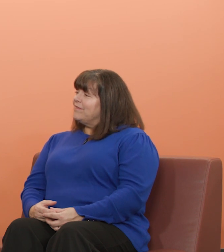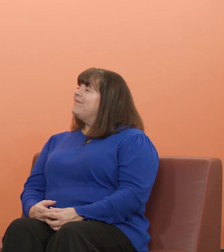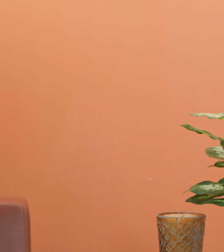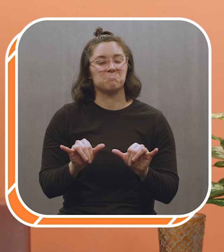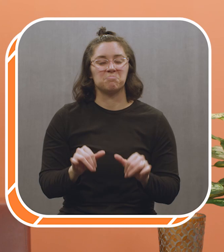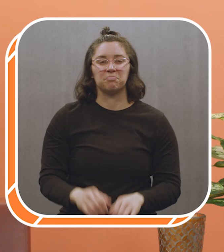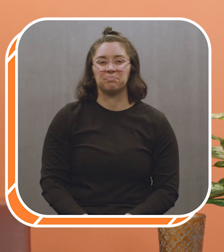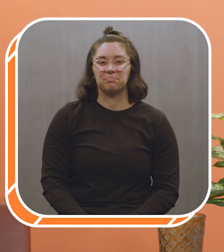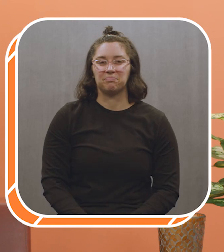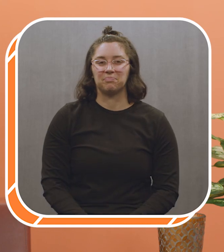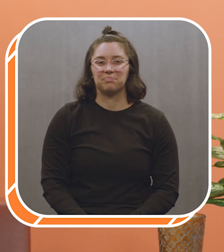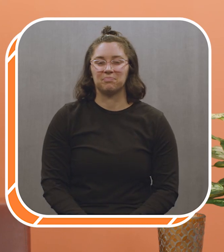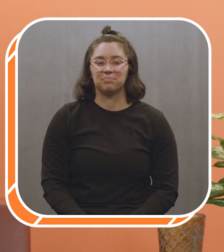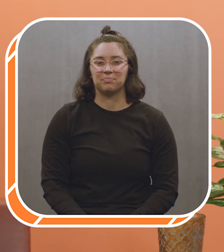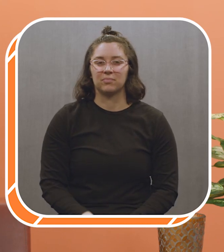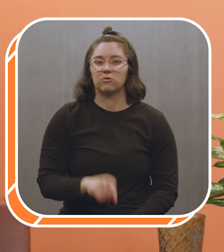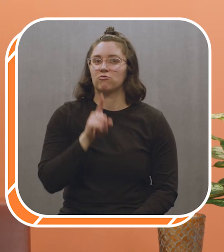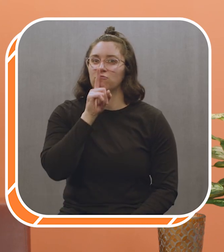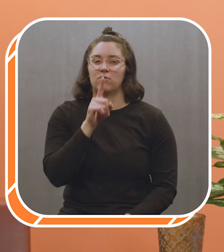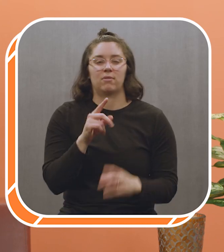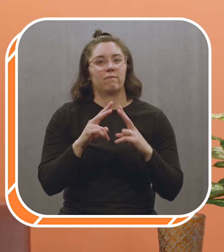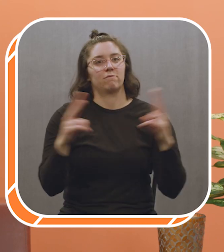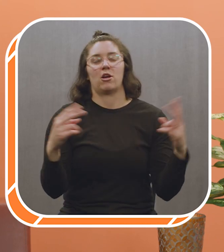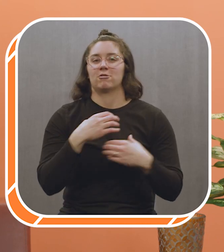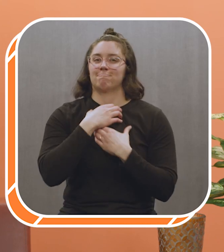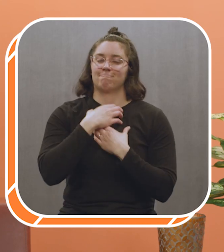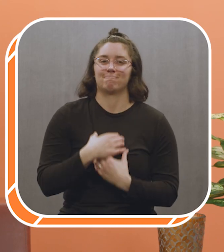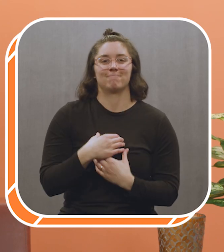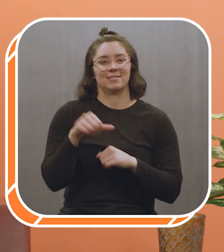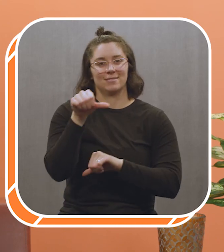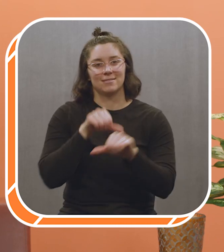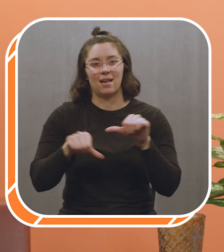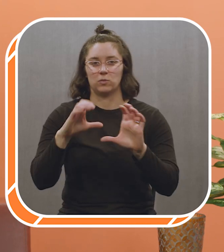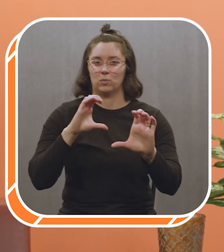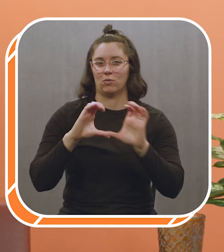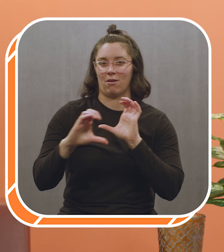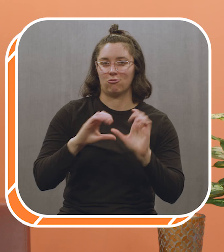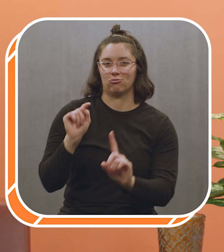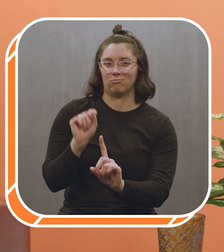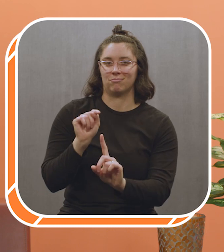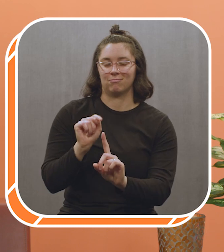But I really, I'm very, very passionate about science communication,